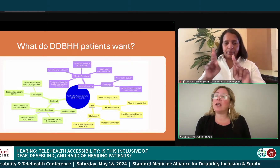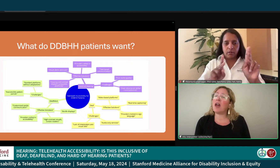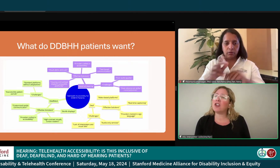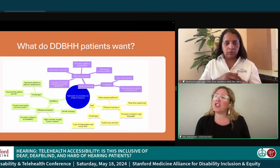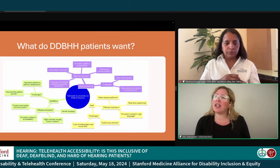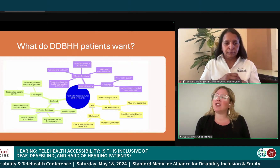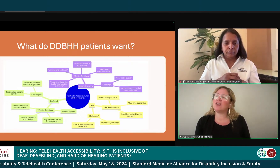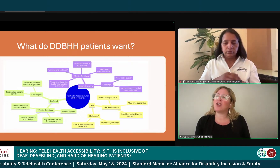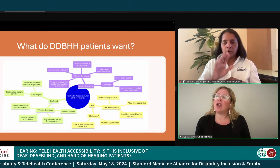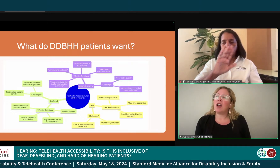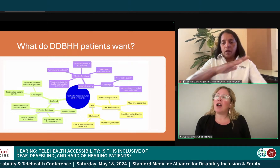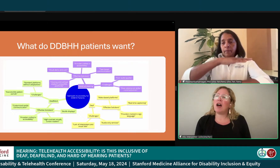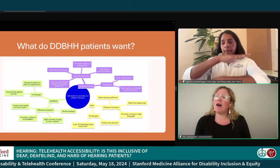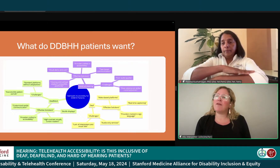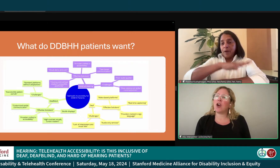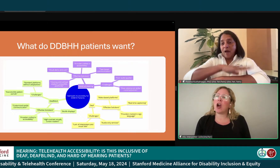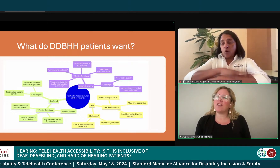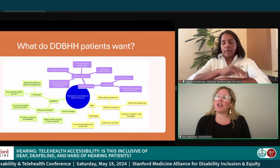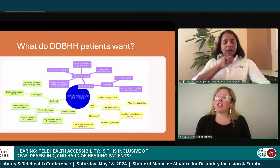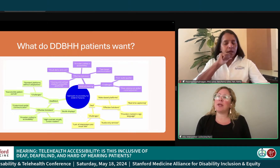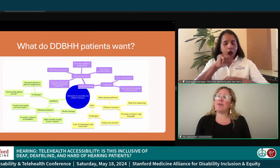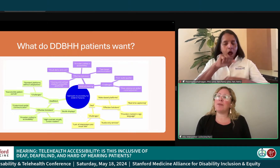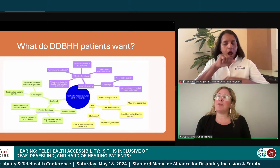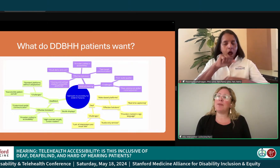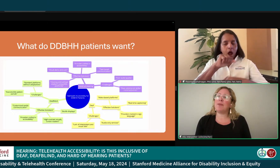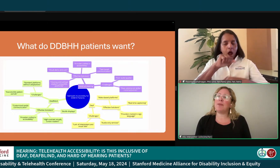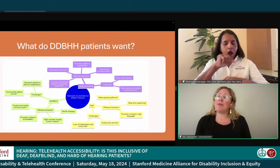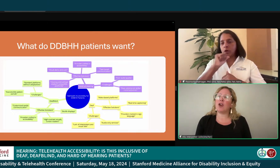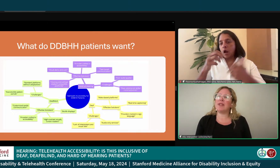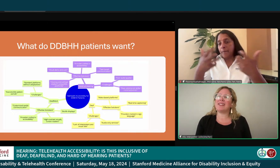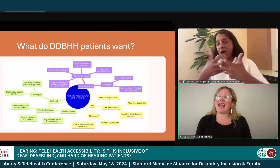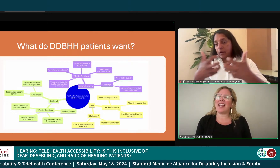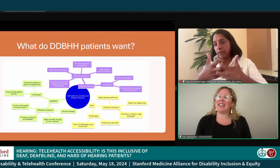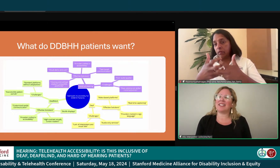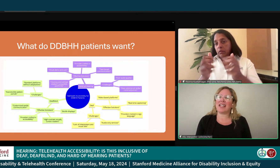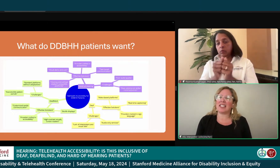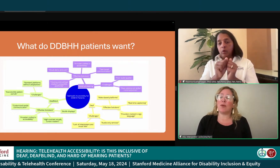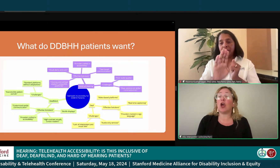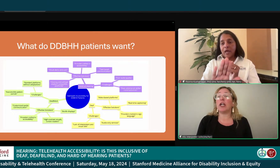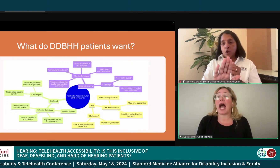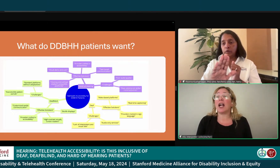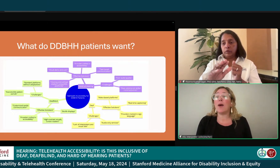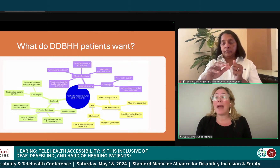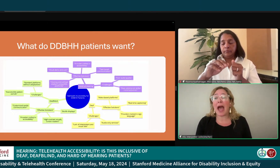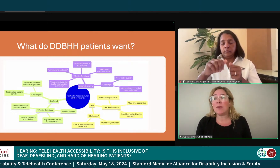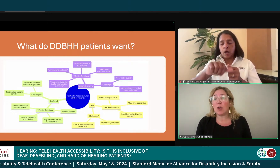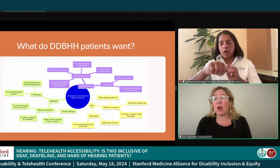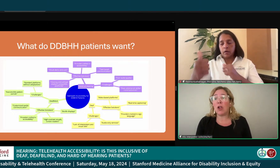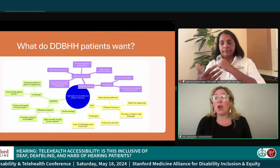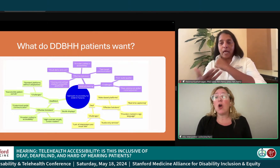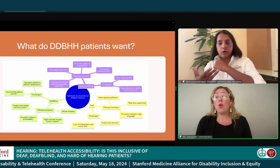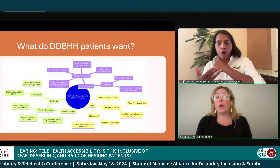Another challenge for hard of hearing people platform is not accessible or not compatible